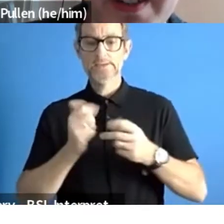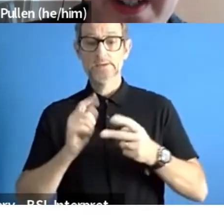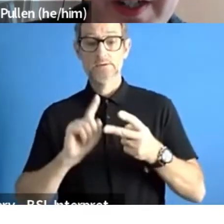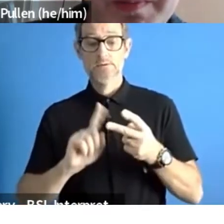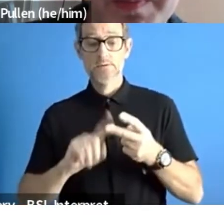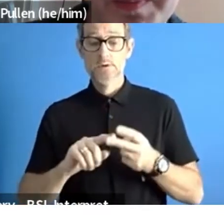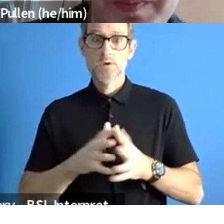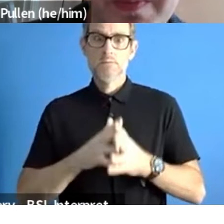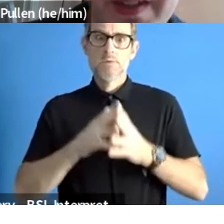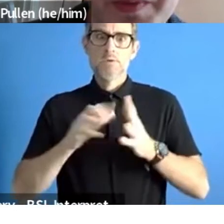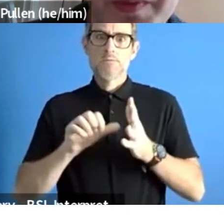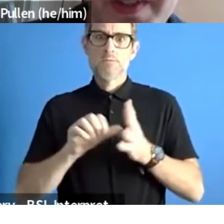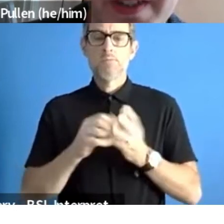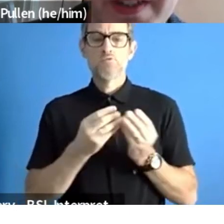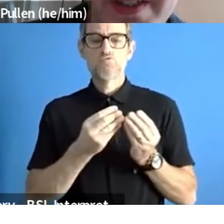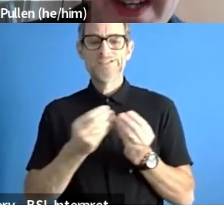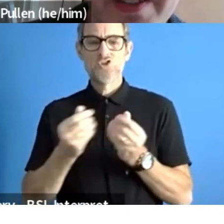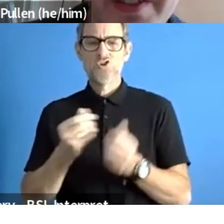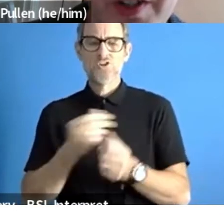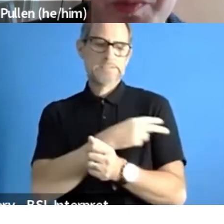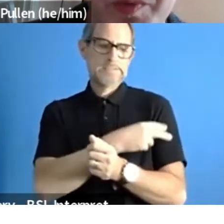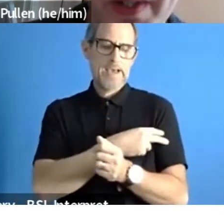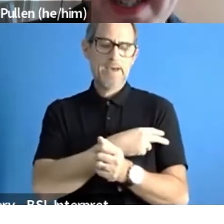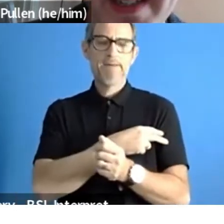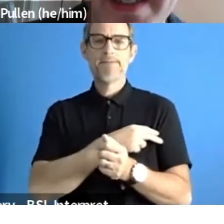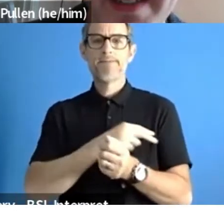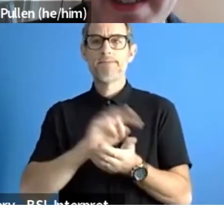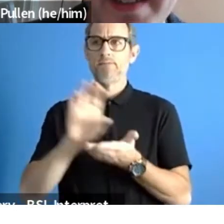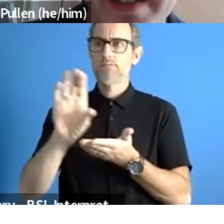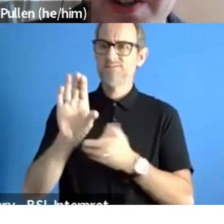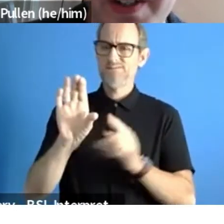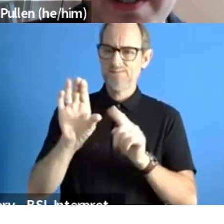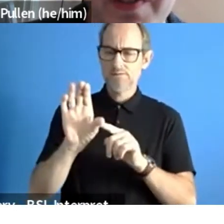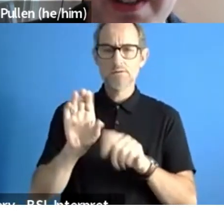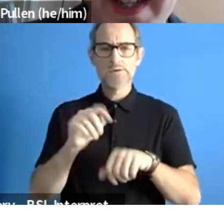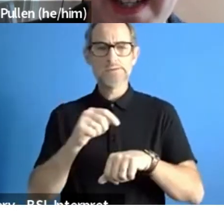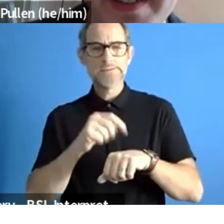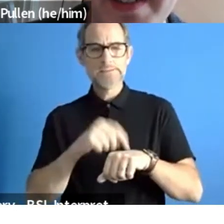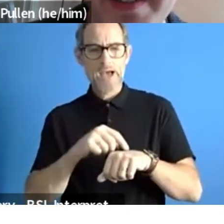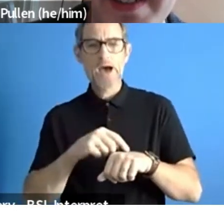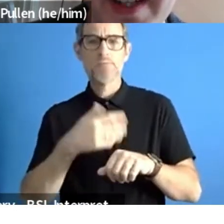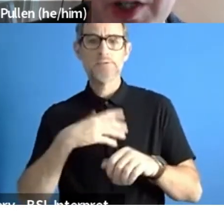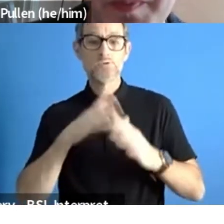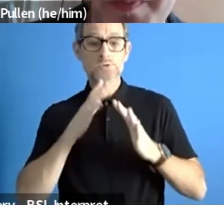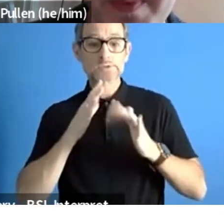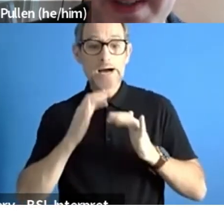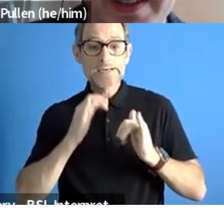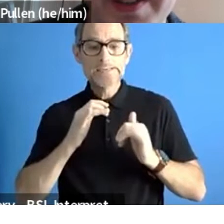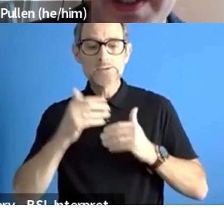issue. Extra time will be needed to design and written tests, including